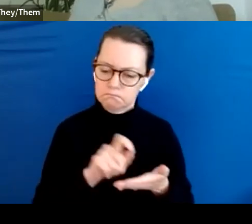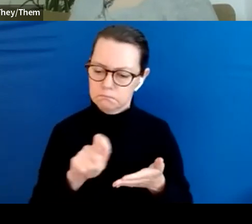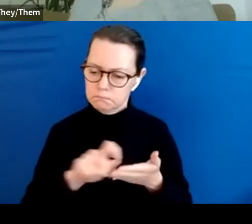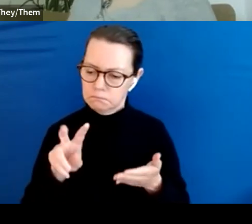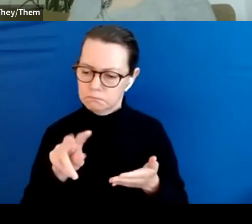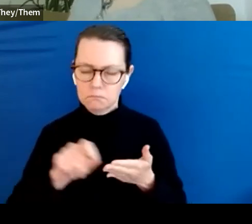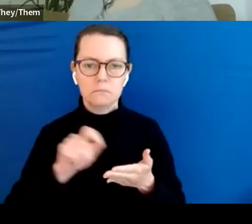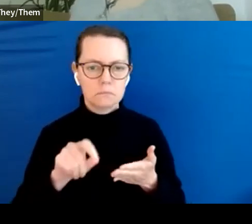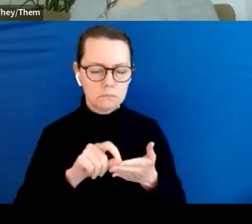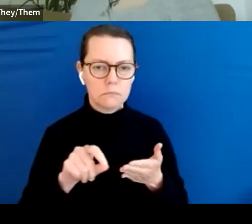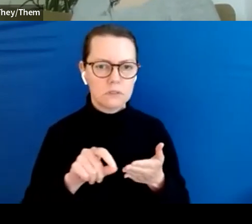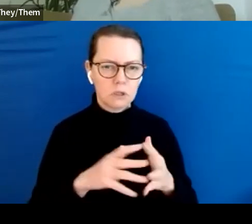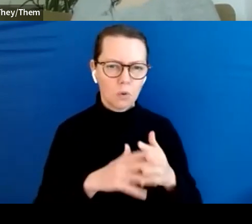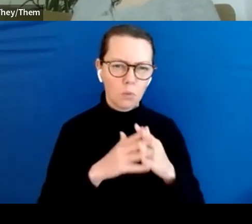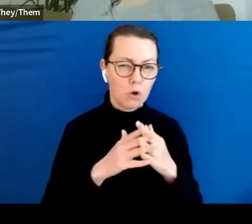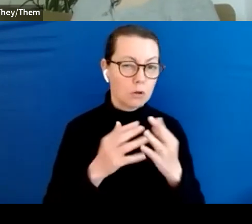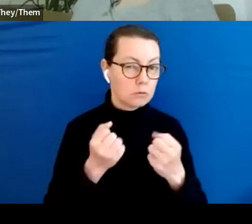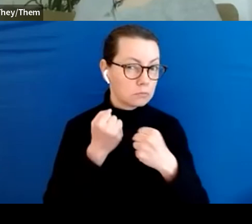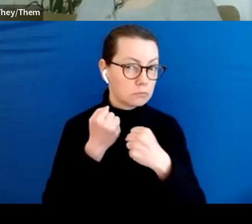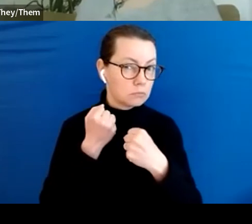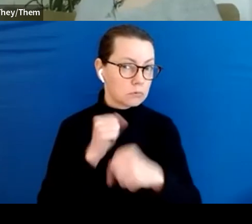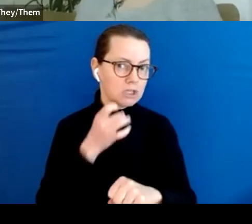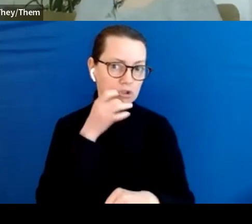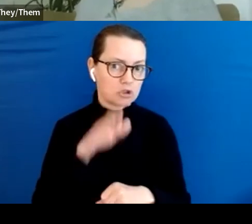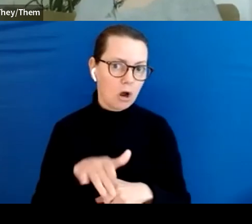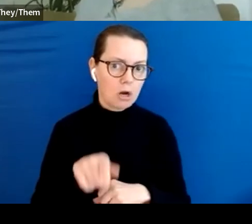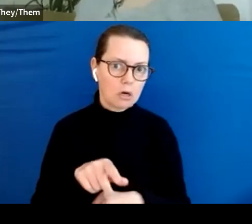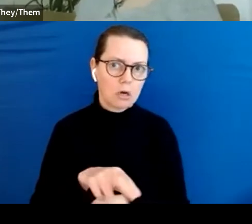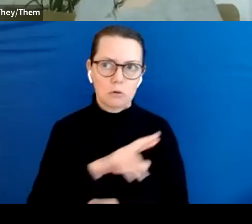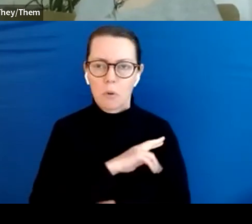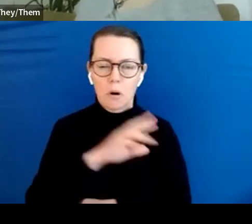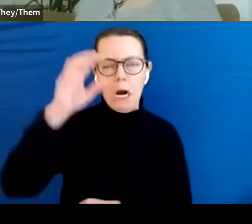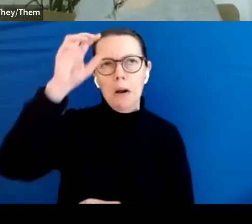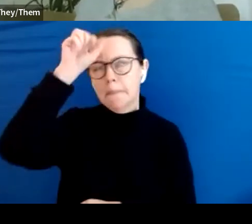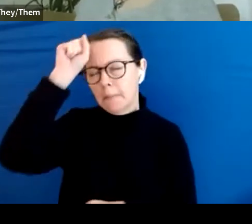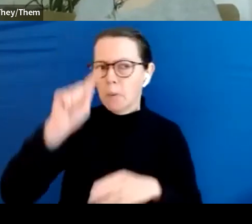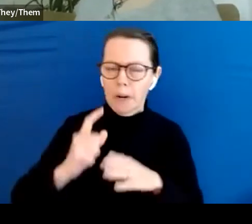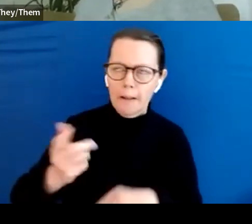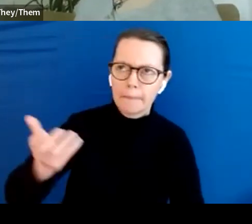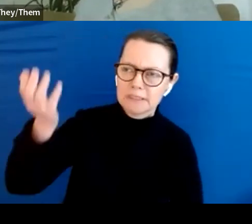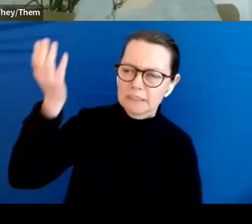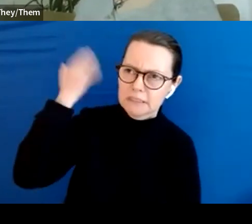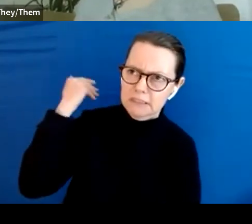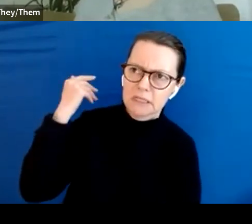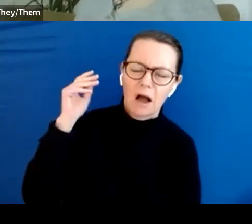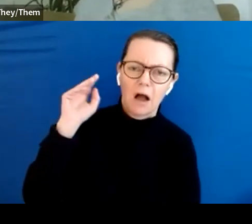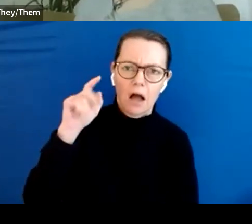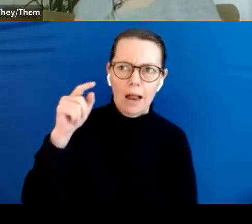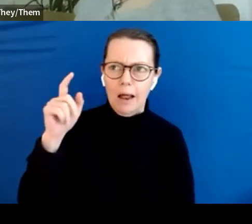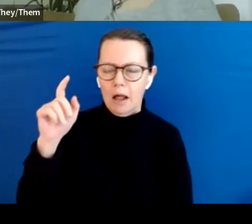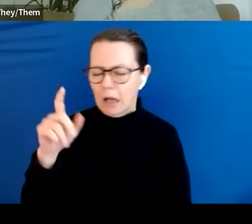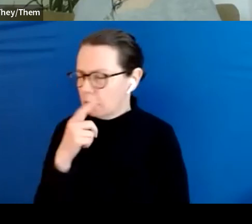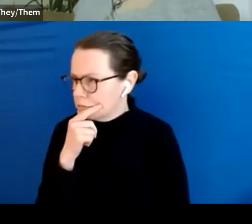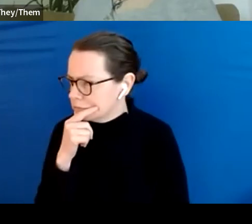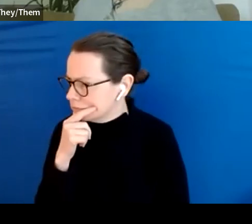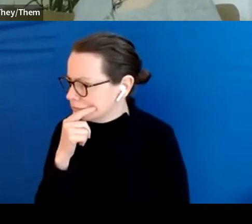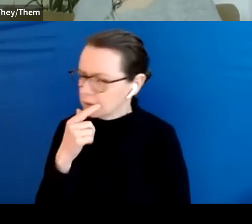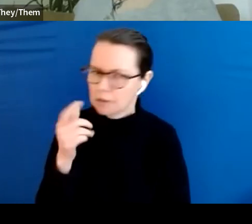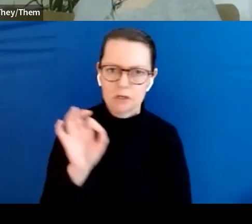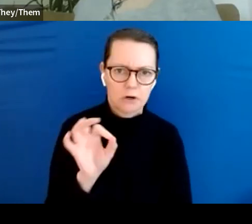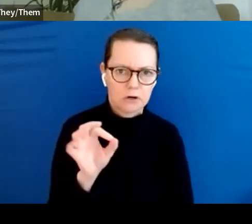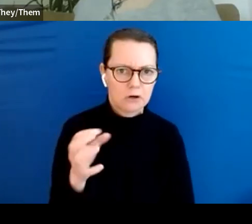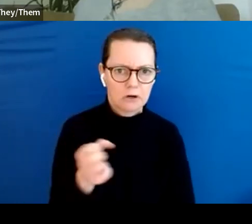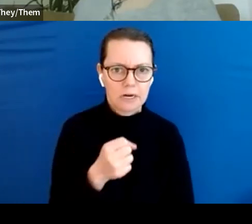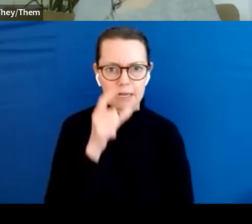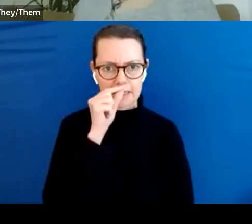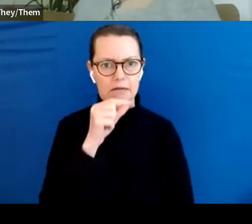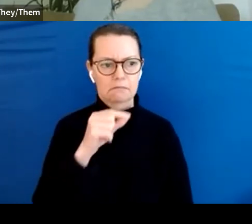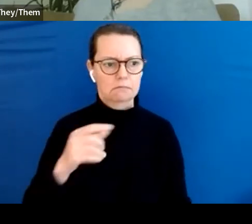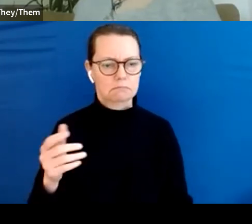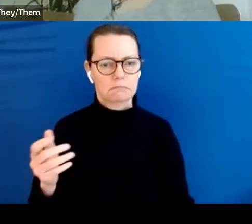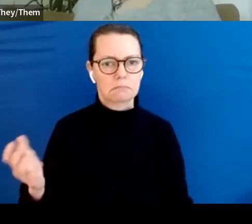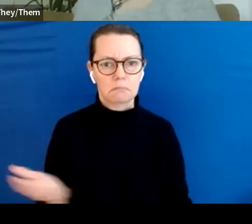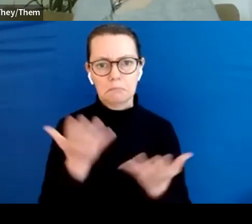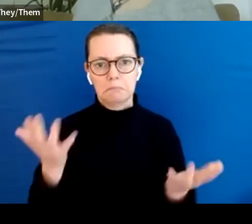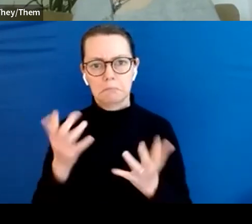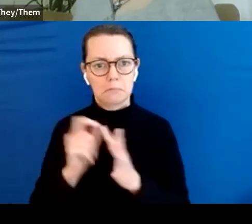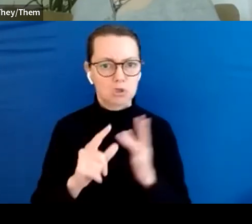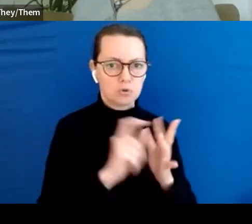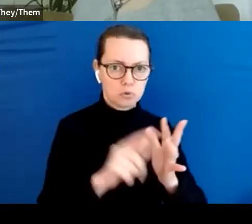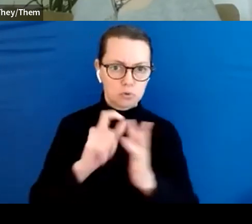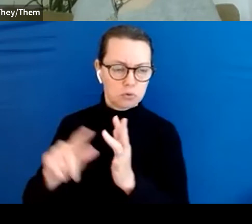Then you I suppose you're in some ways protecting your child from that responsibility to always self advocate, but, you know, they're still able to be the child that they are.